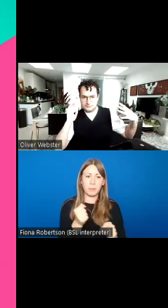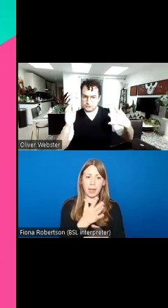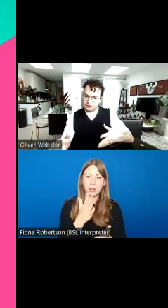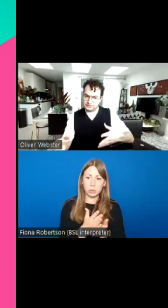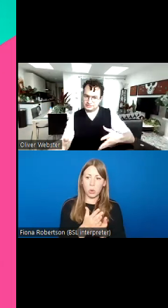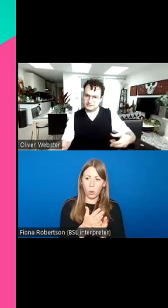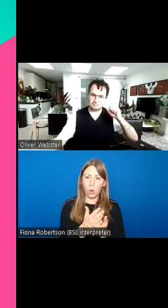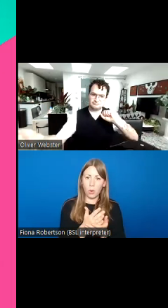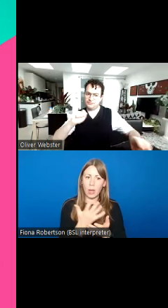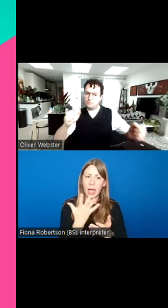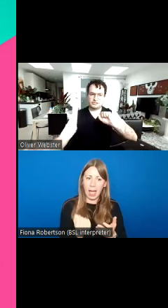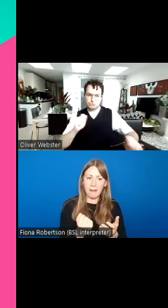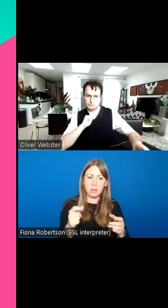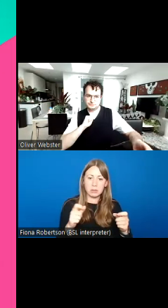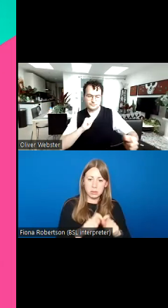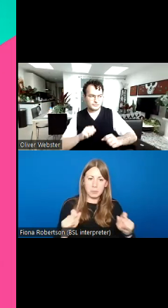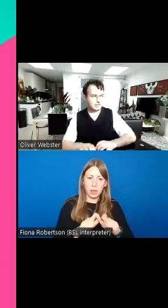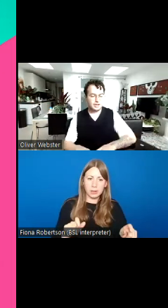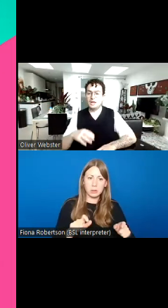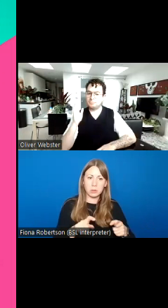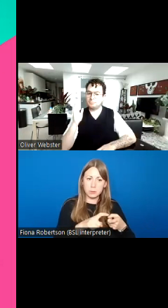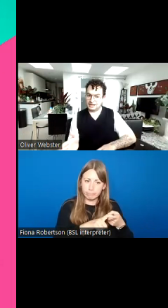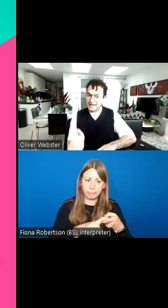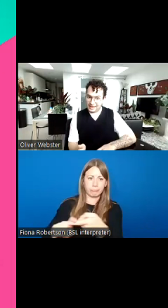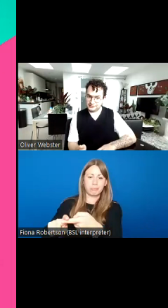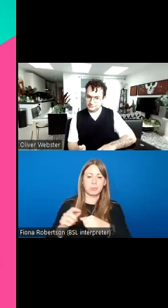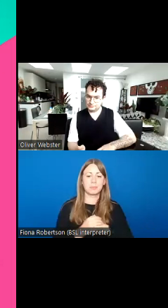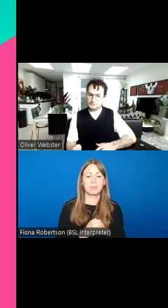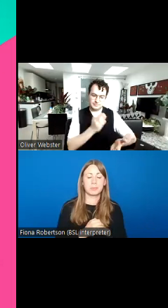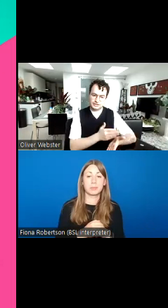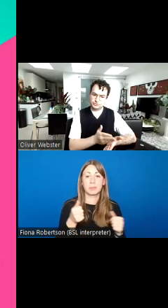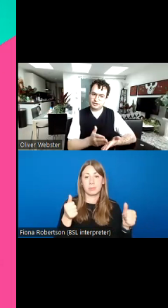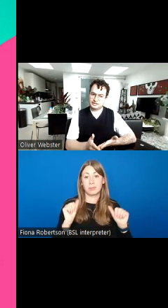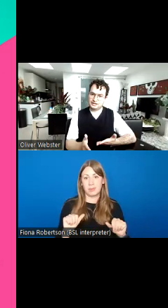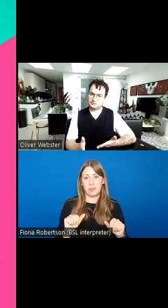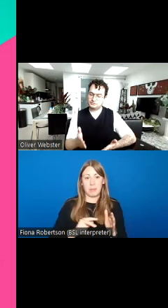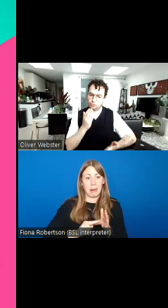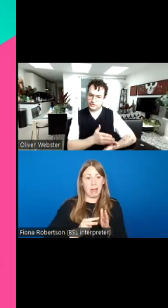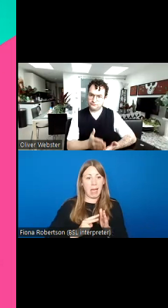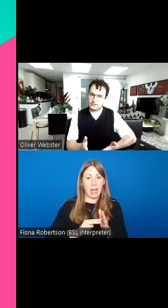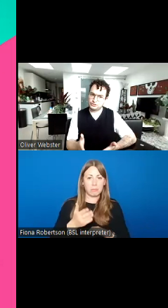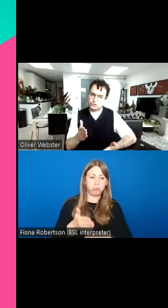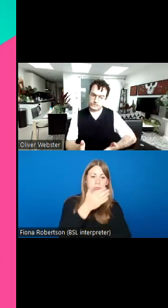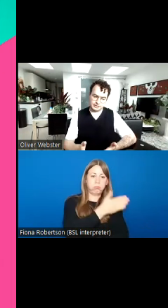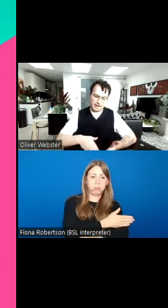If you're not consistent, they won't be sure. Plan ahead. Make sure you write out all the information that you need